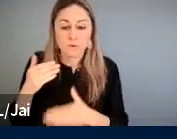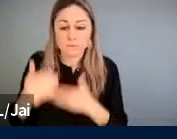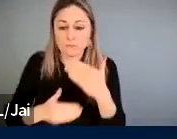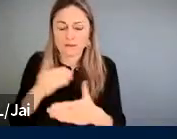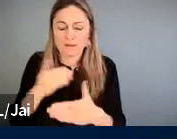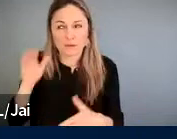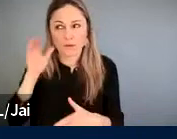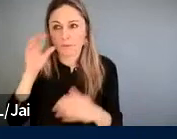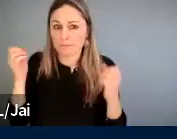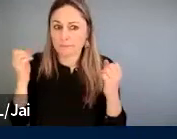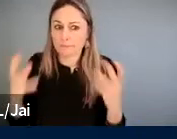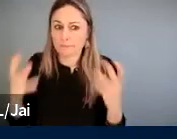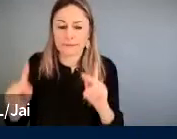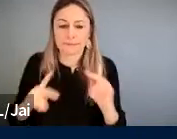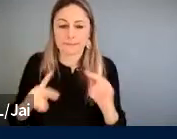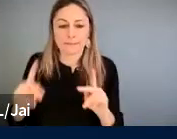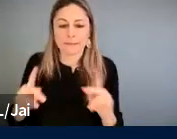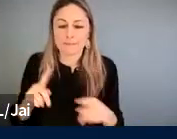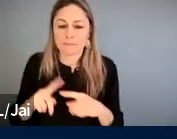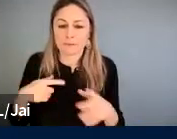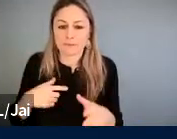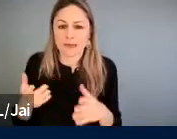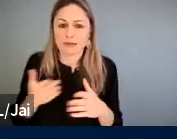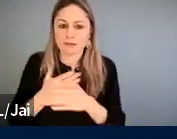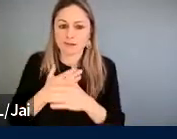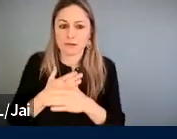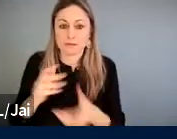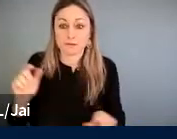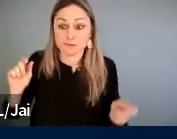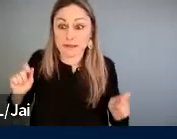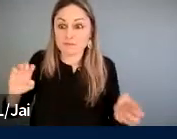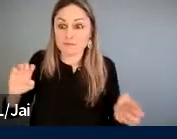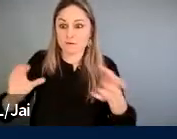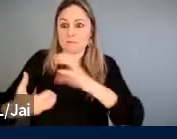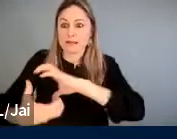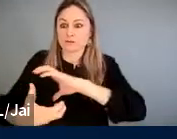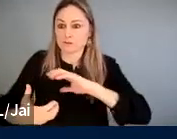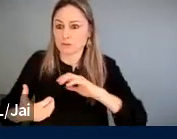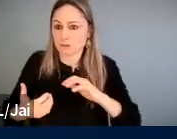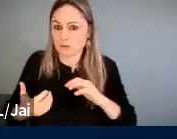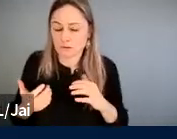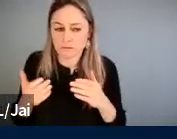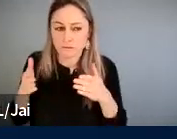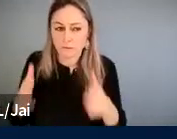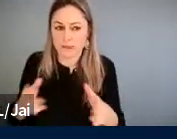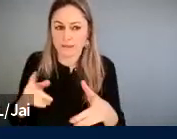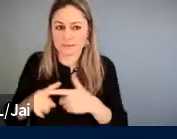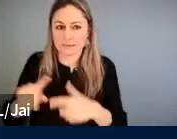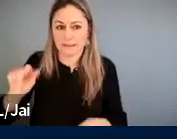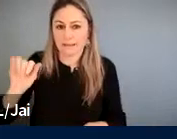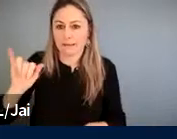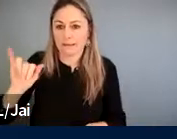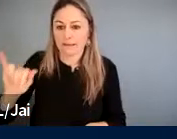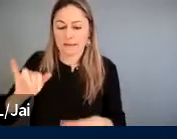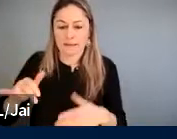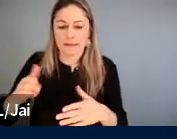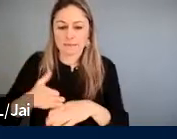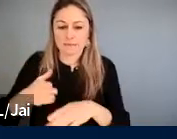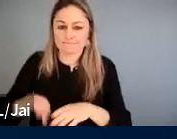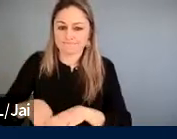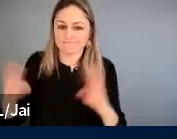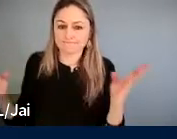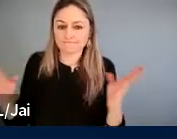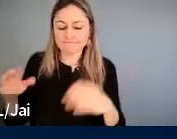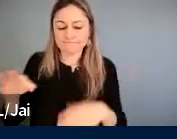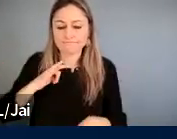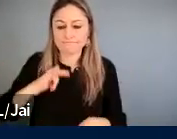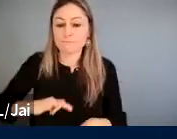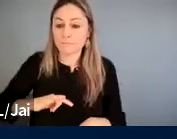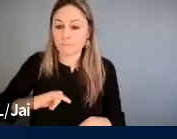shares transformational ways actual I has opened up beneficial commute for them and this includes